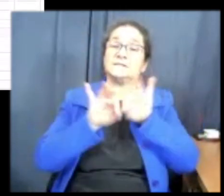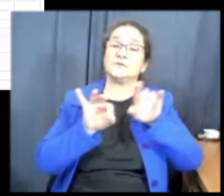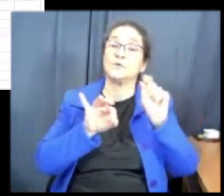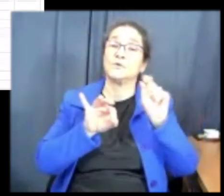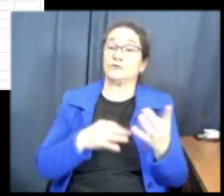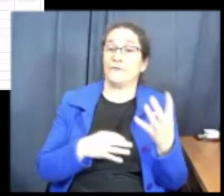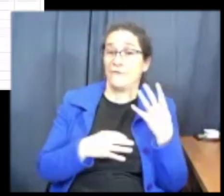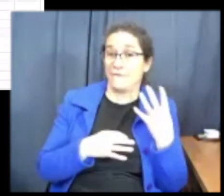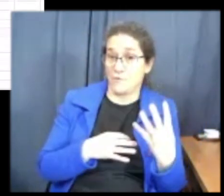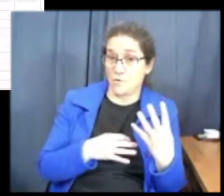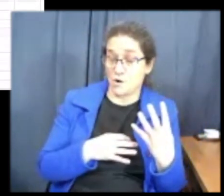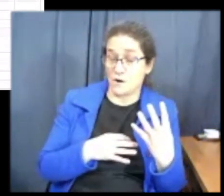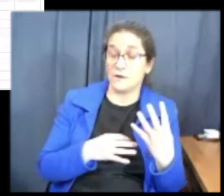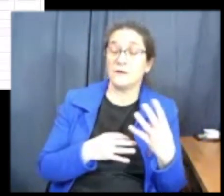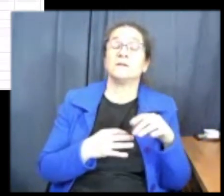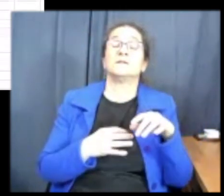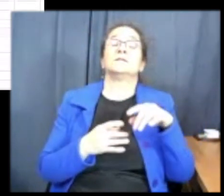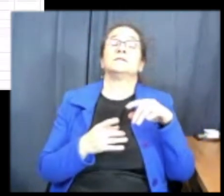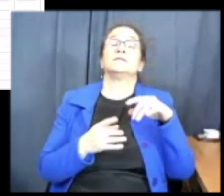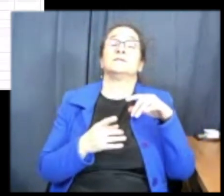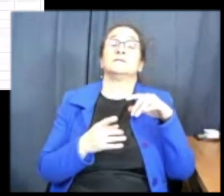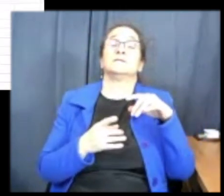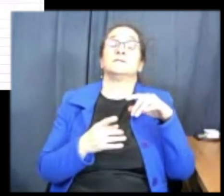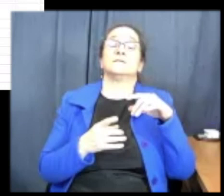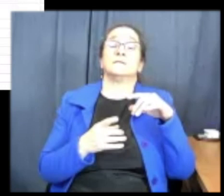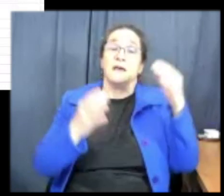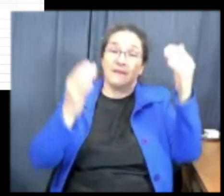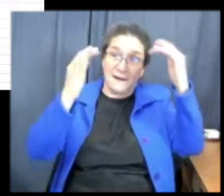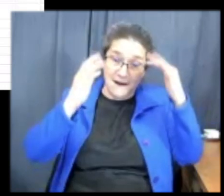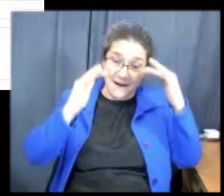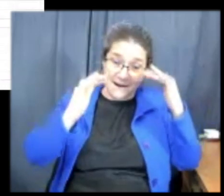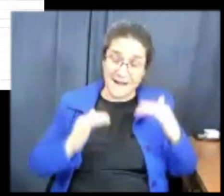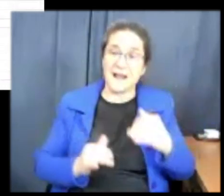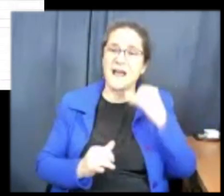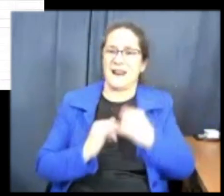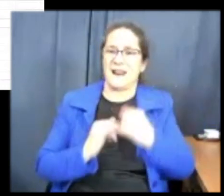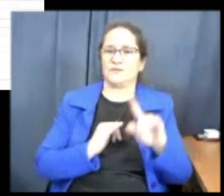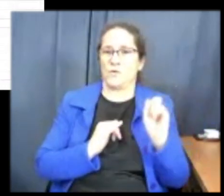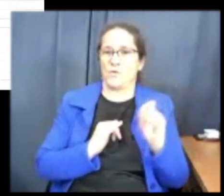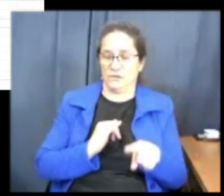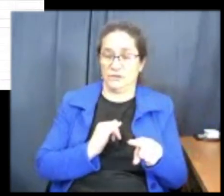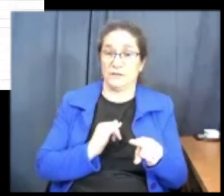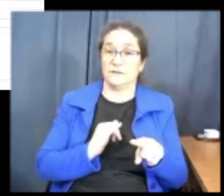for students with disabilities? And then the last question we have is our essential Question